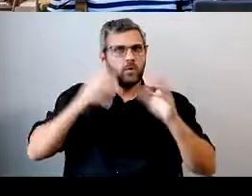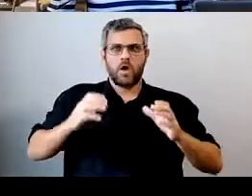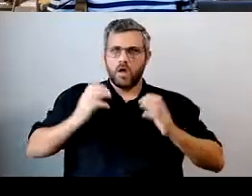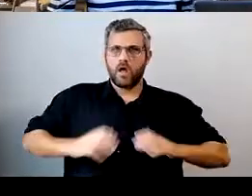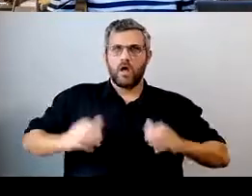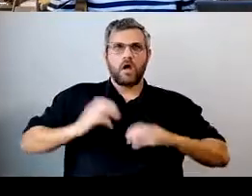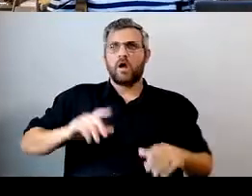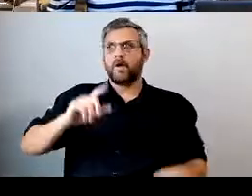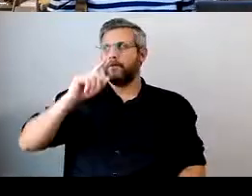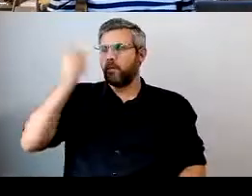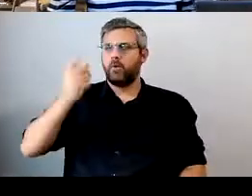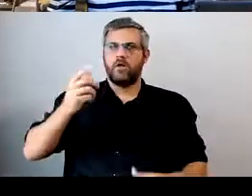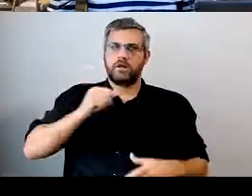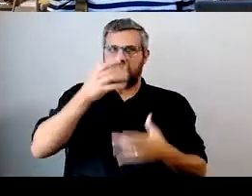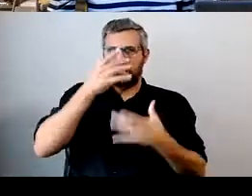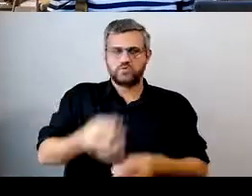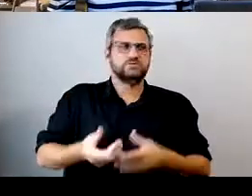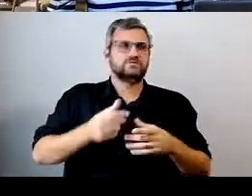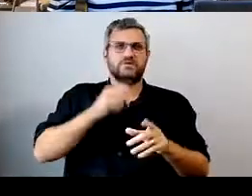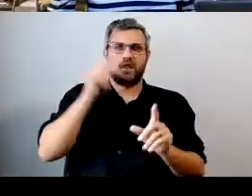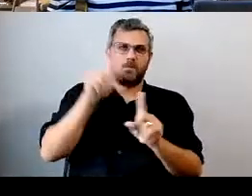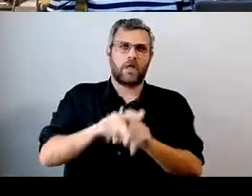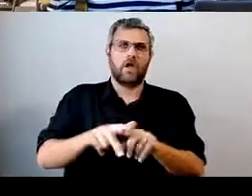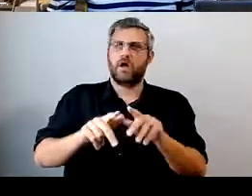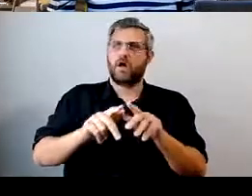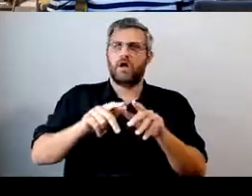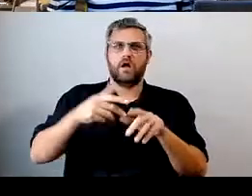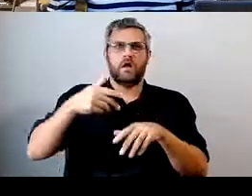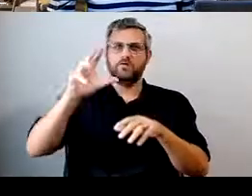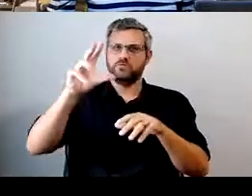lack of interest and thinking it doesn't apply to them. So with the universal design